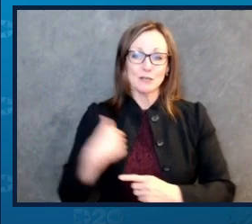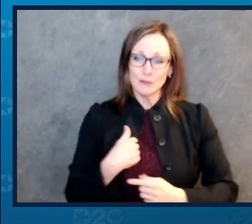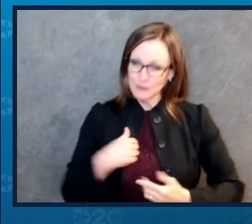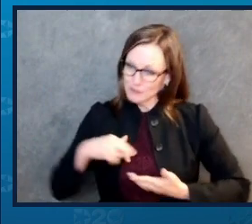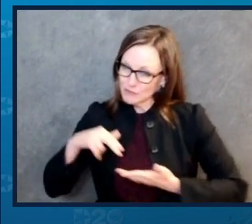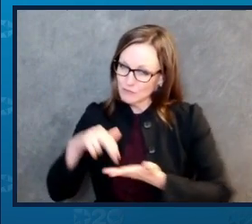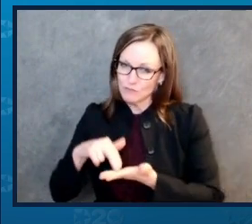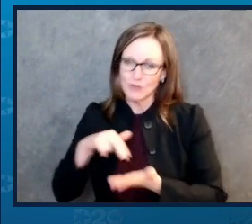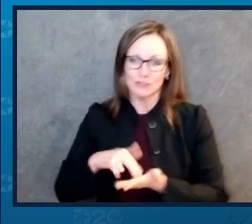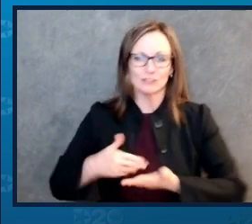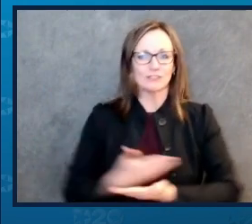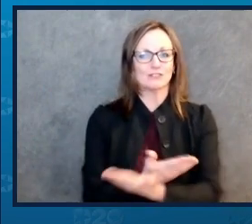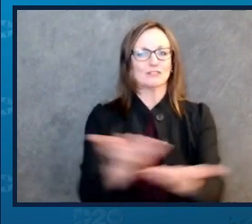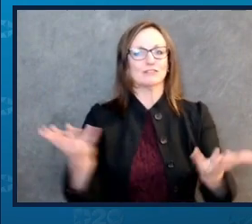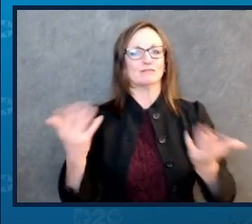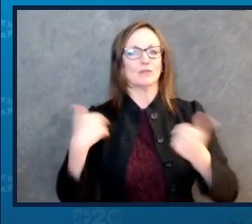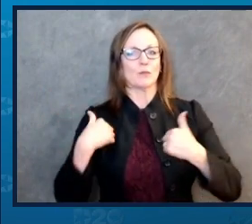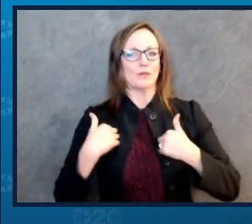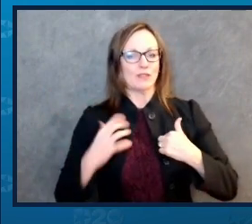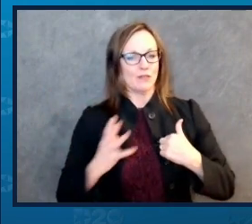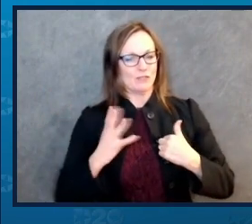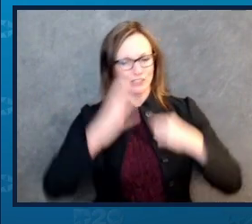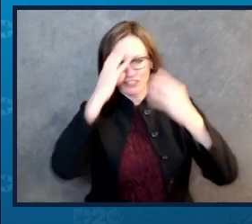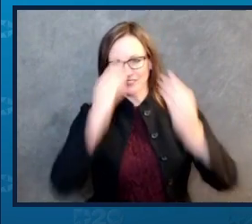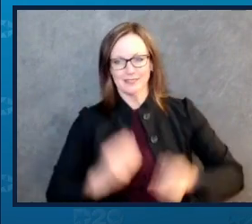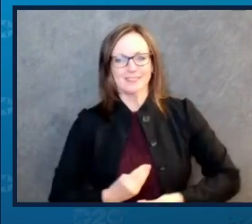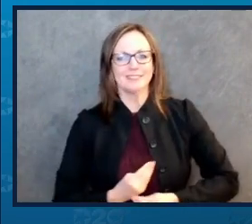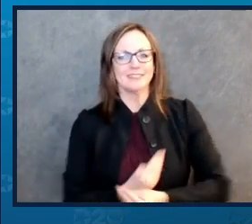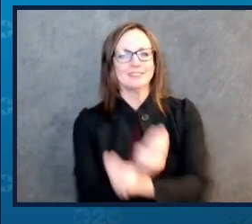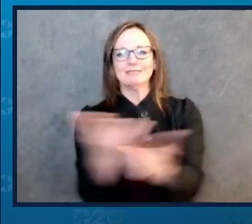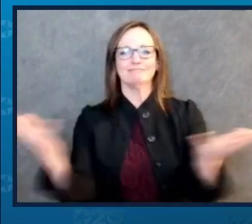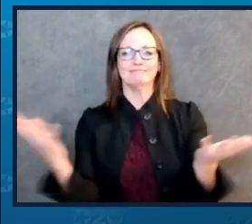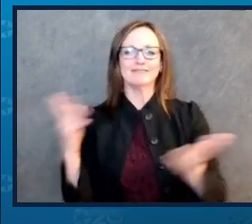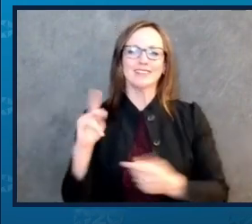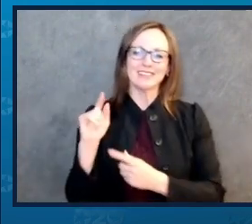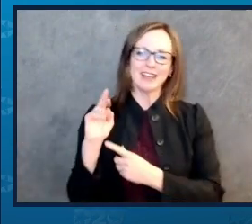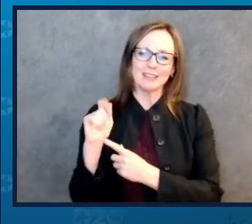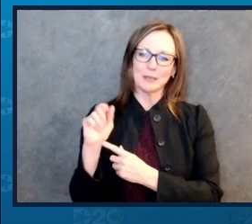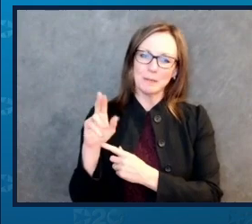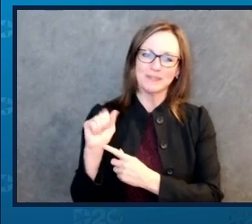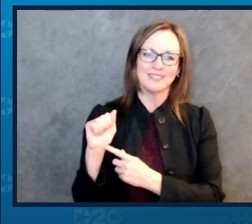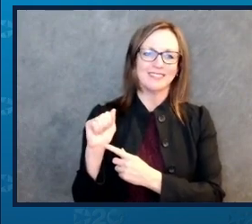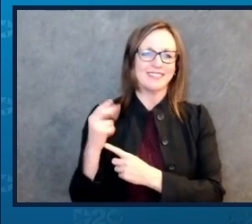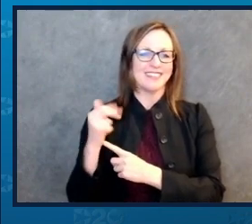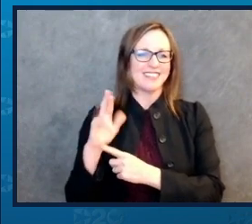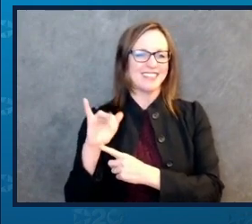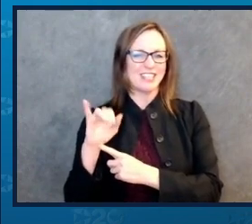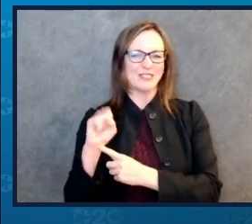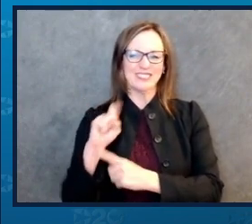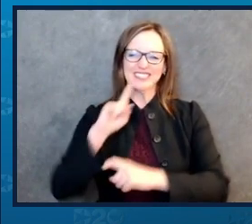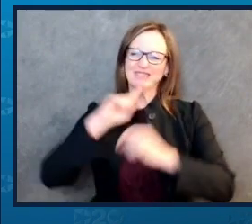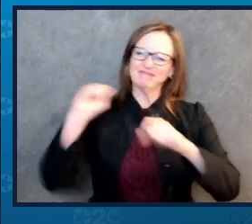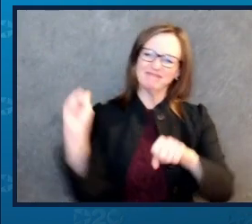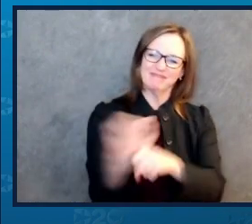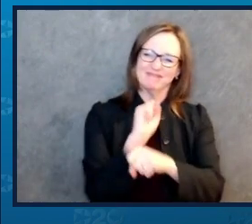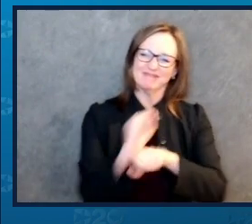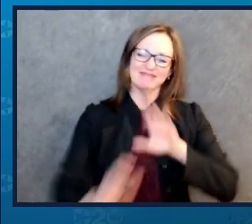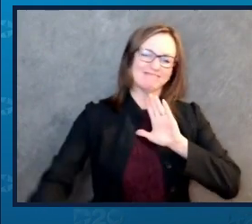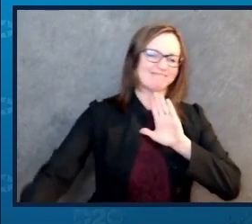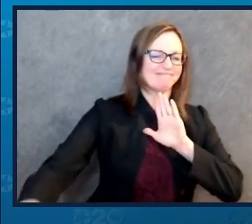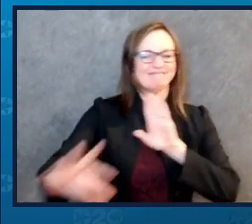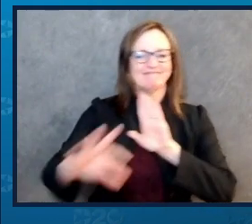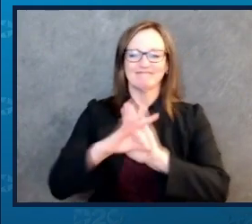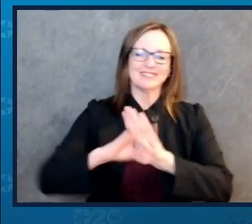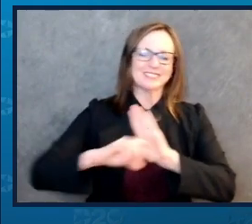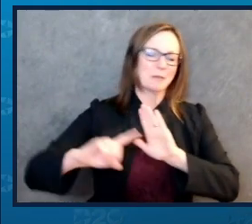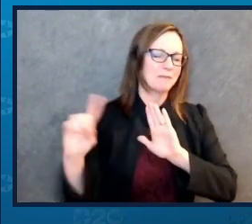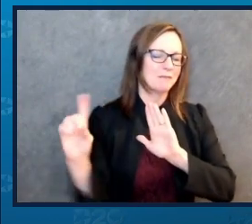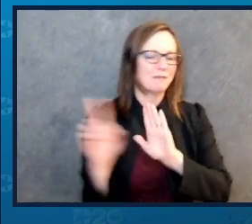DID A MALA HARRIS IS LIKED AS